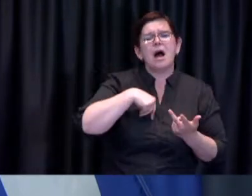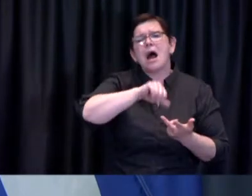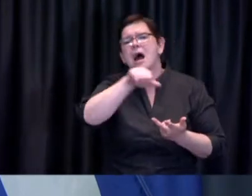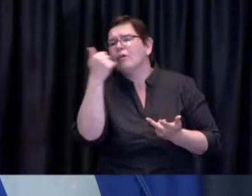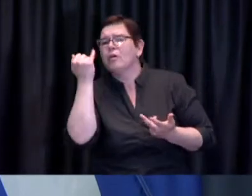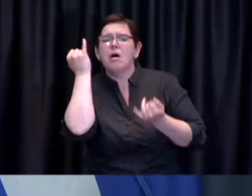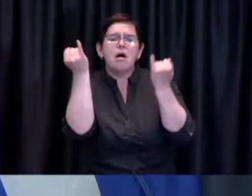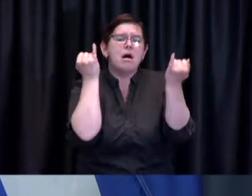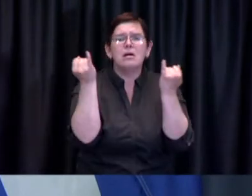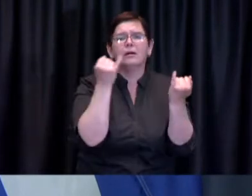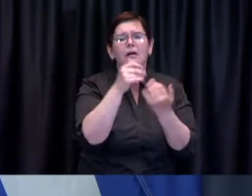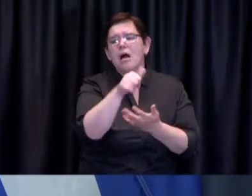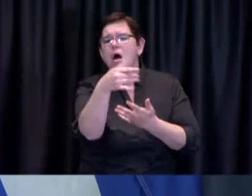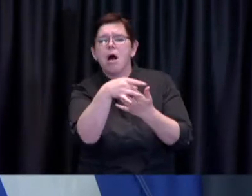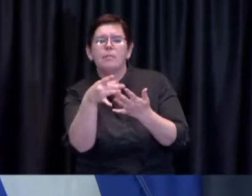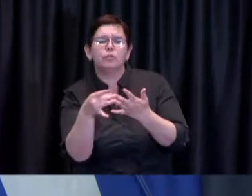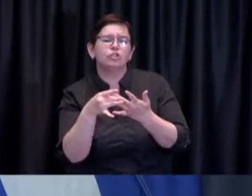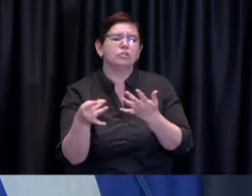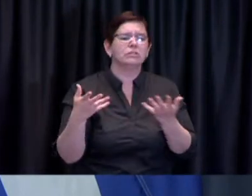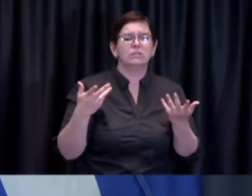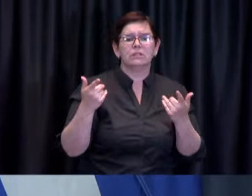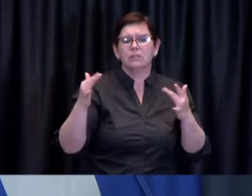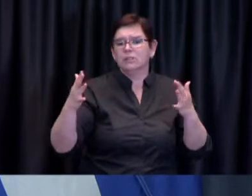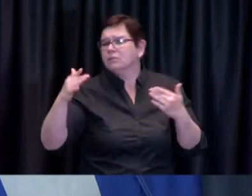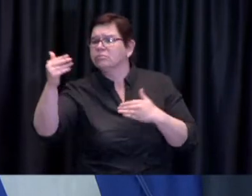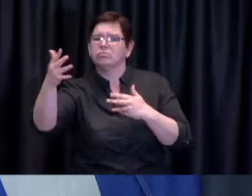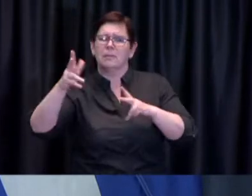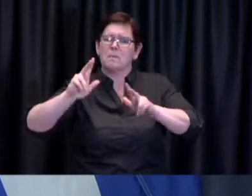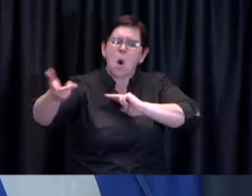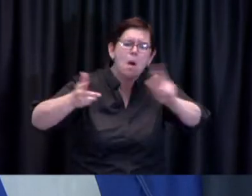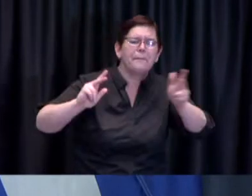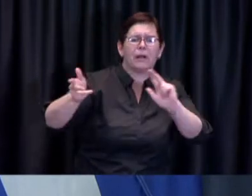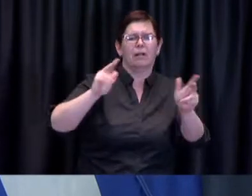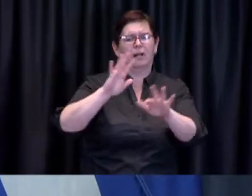that go beyond those mobile and pop-ups as you know we have a number at nine city-run